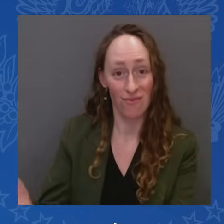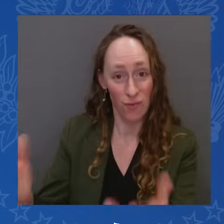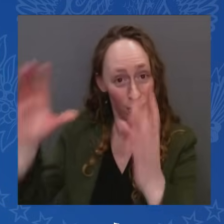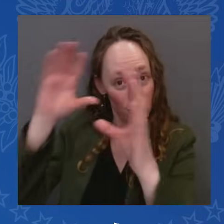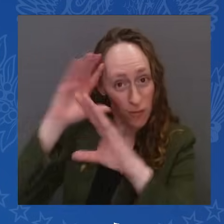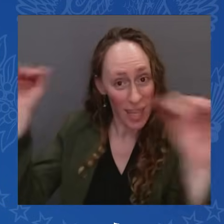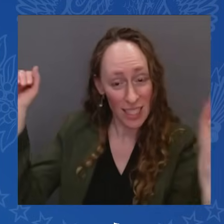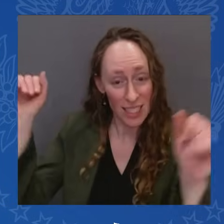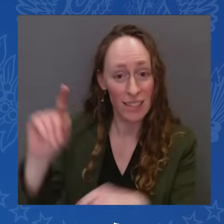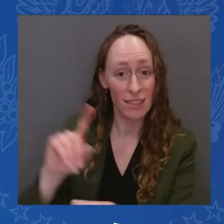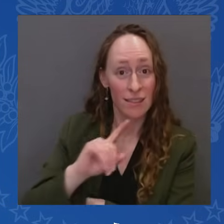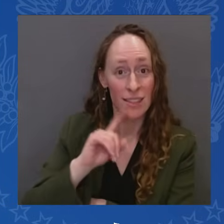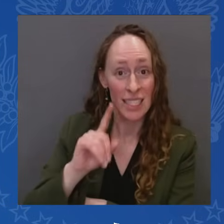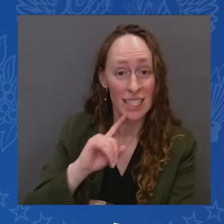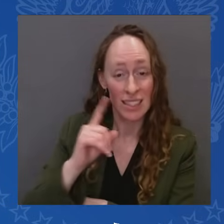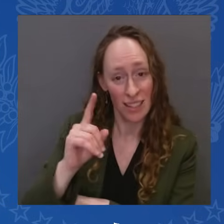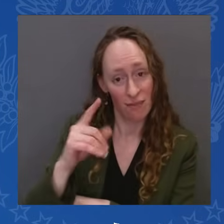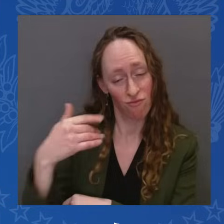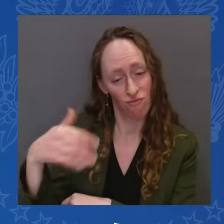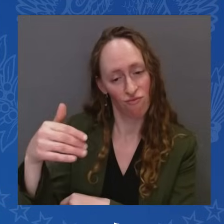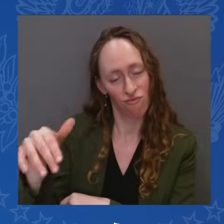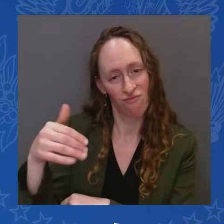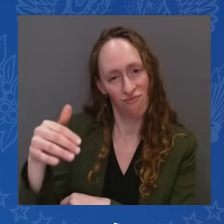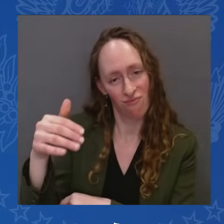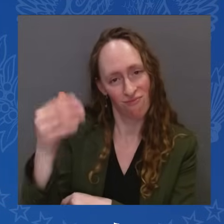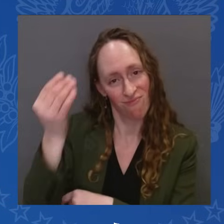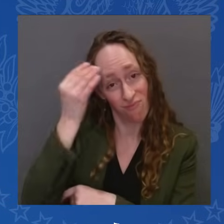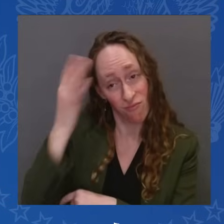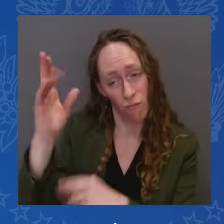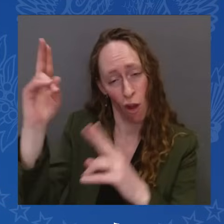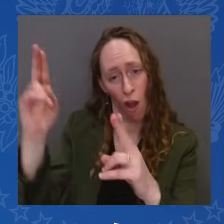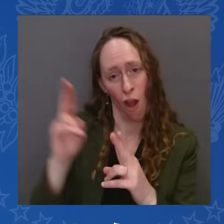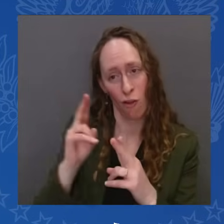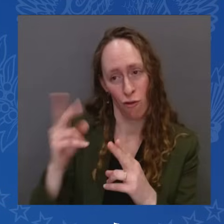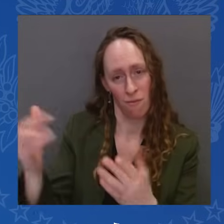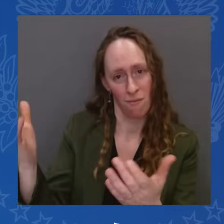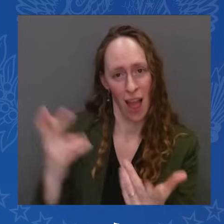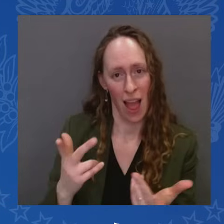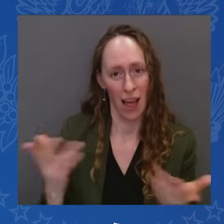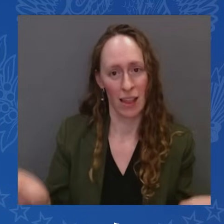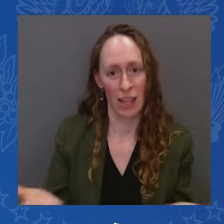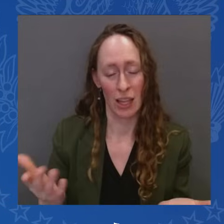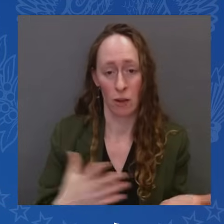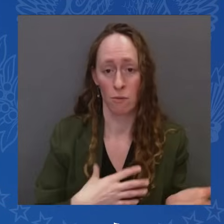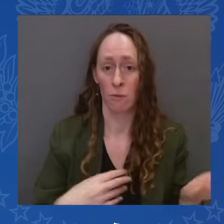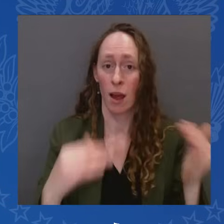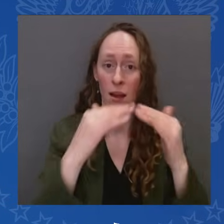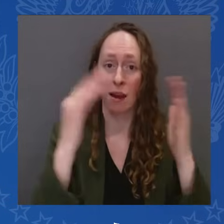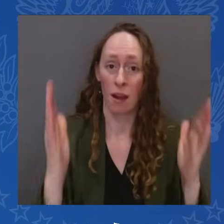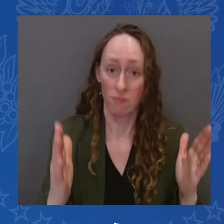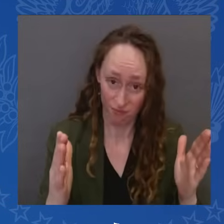When President Putin launched his brutal total invasion of Ukraine in February of 2022